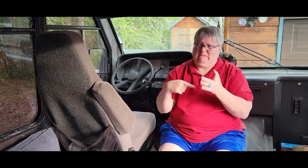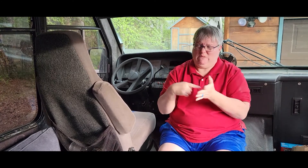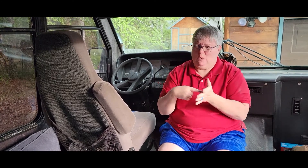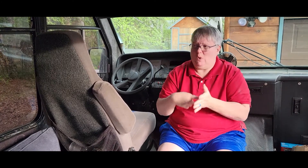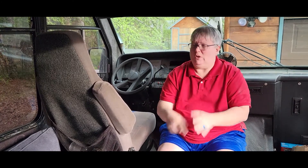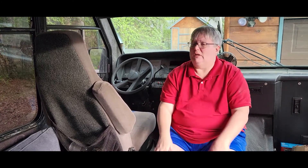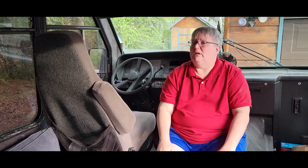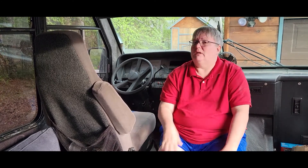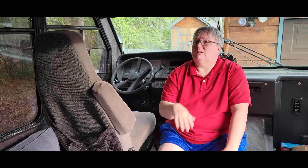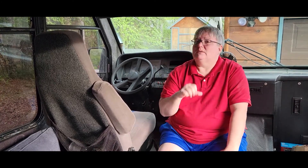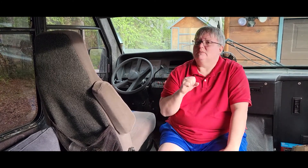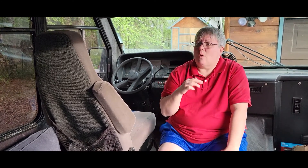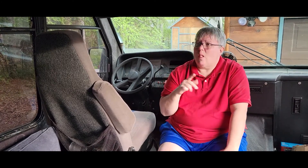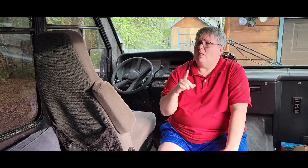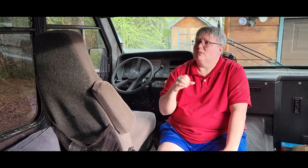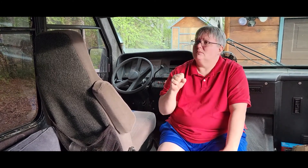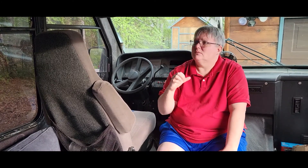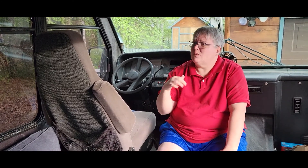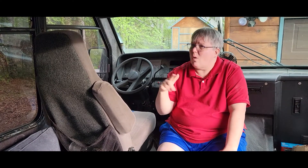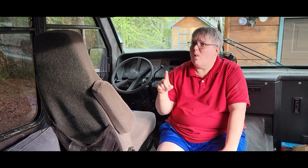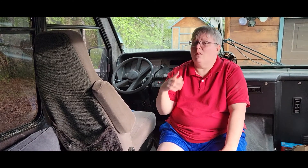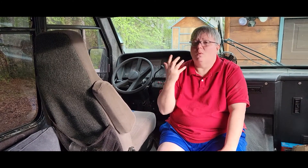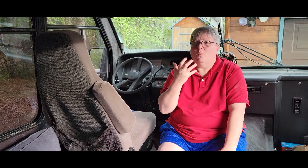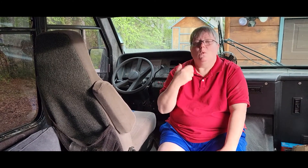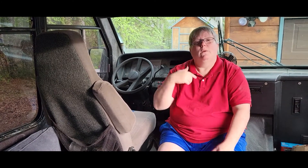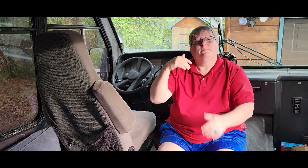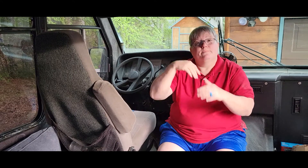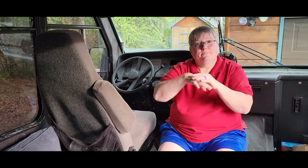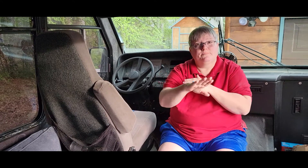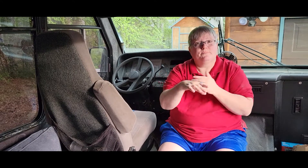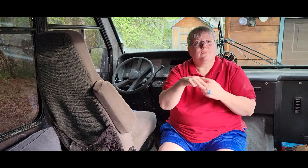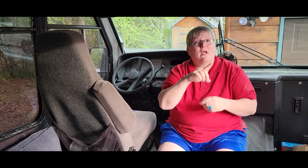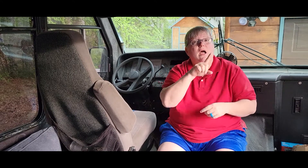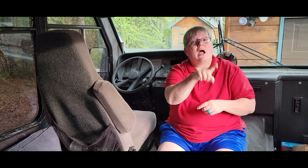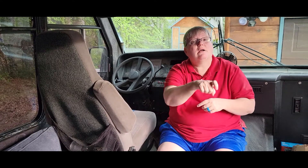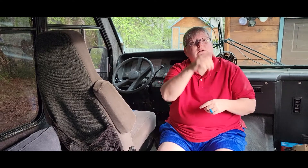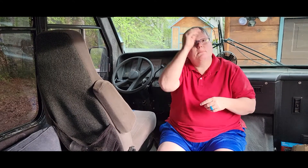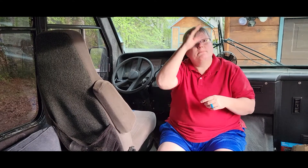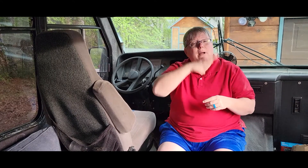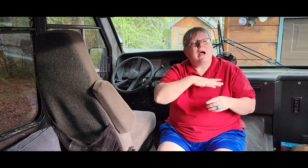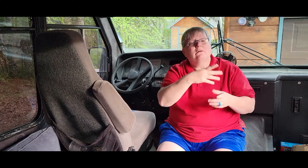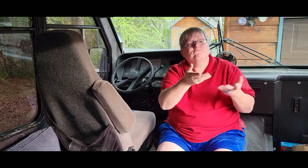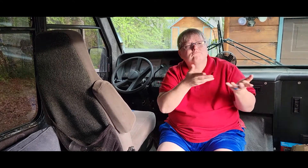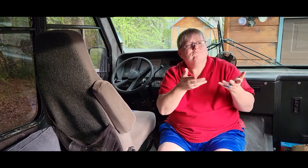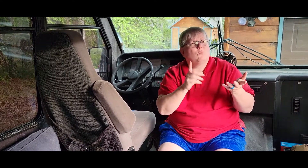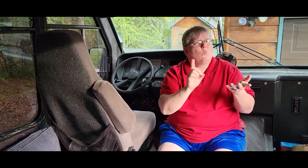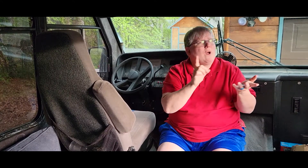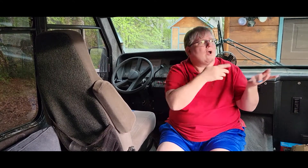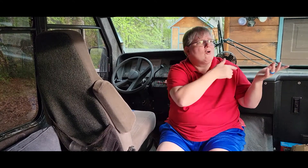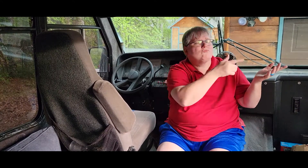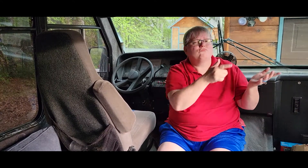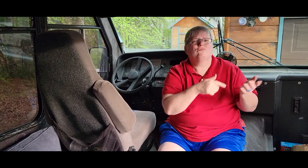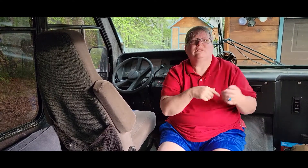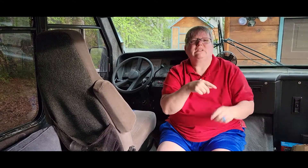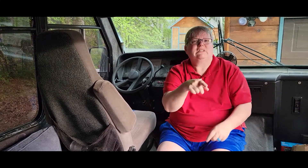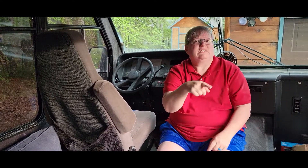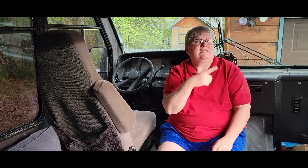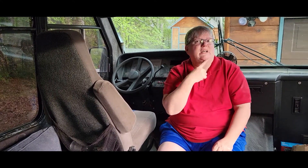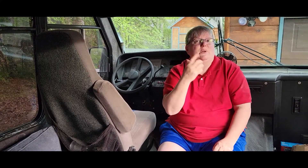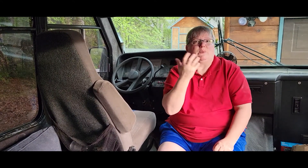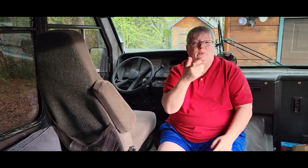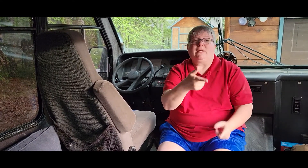that. And so SOLD... SOLD. So we went in and we asked the guy, "Hey, you know where there's some available?". And